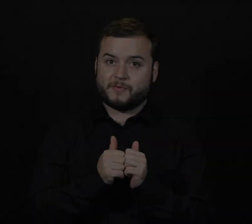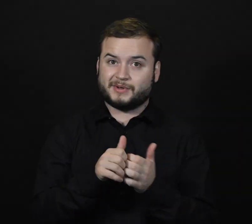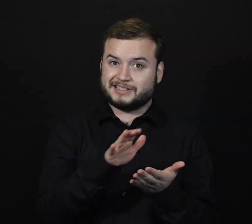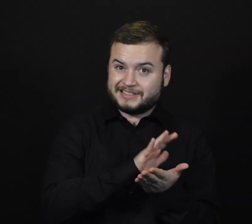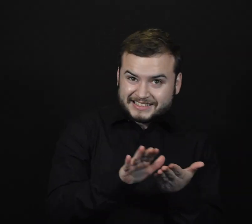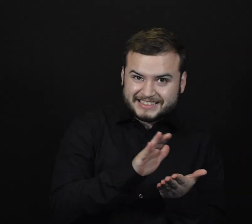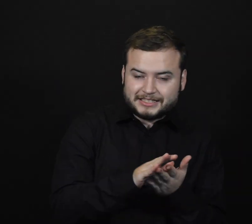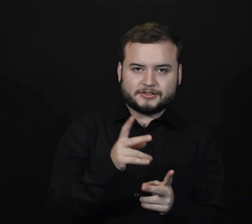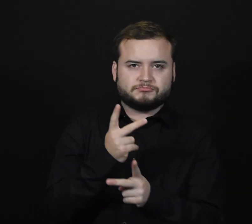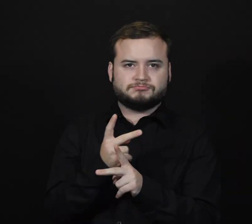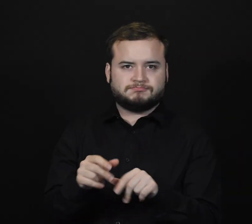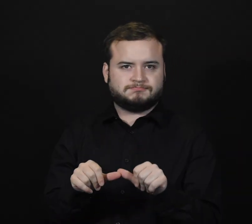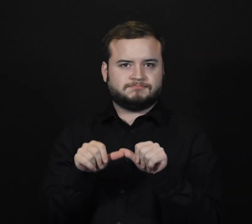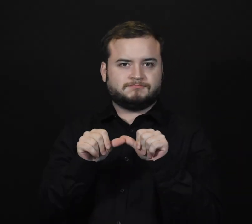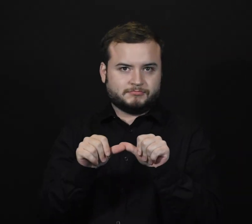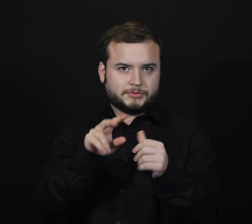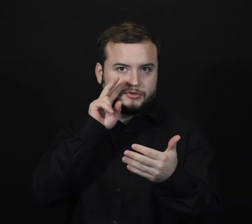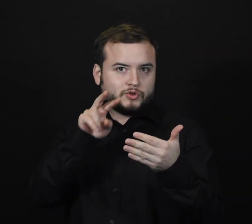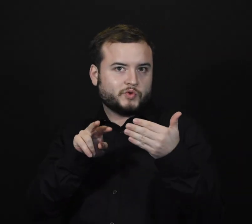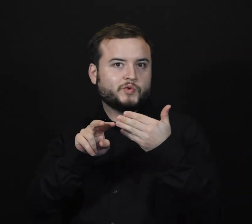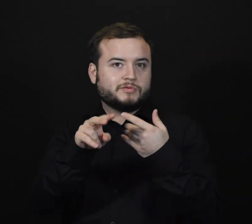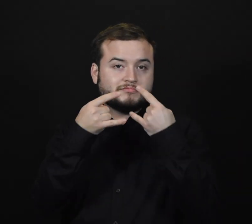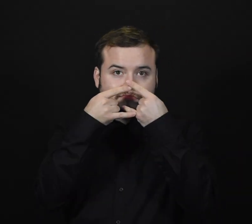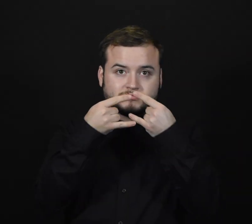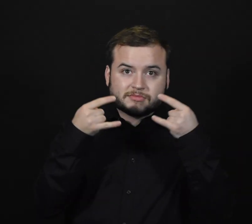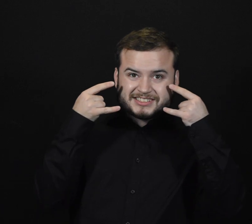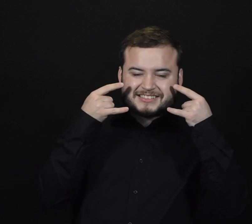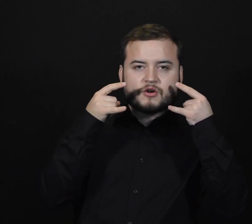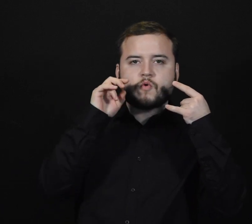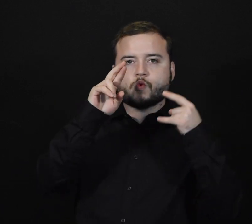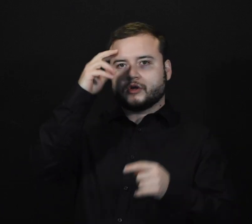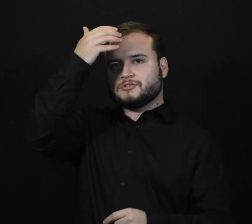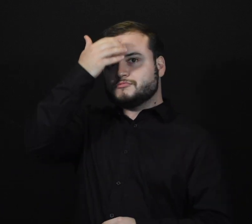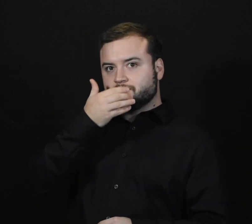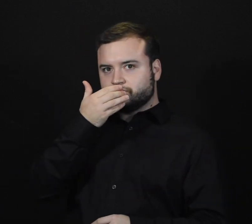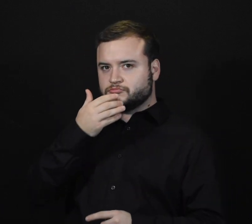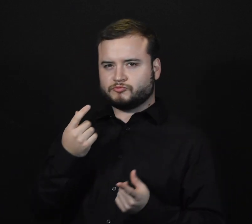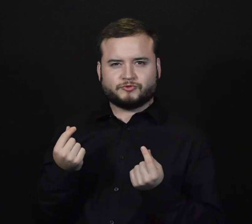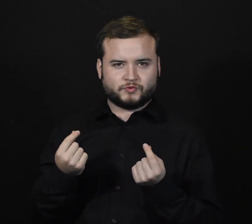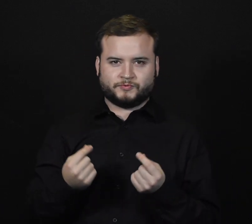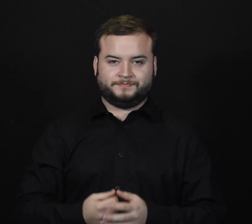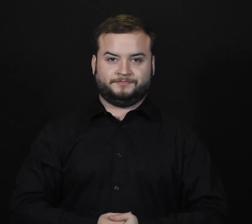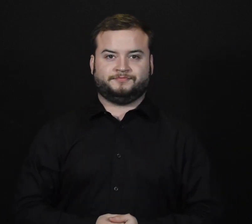How to clean and maintain your transparent masks or shields.